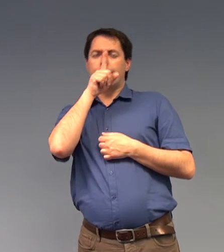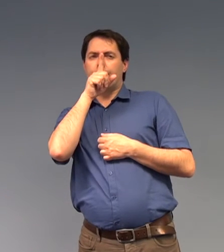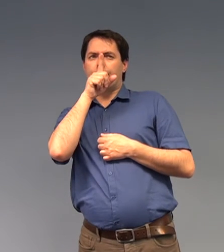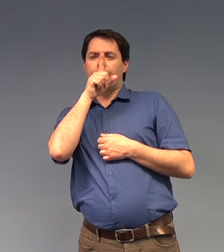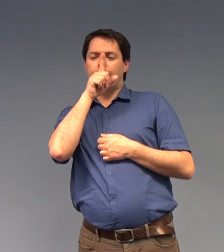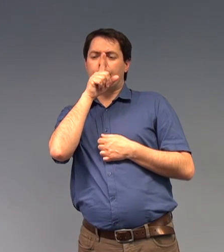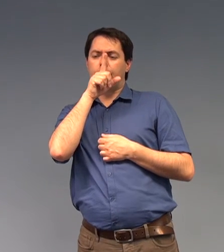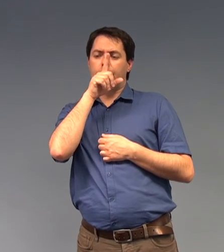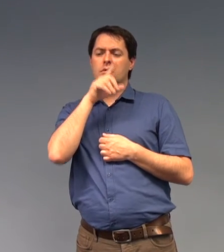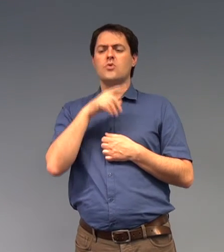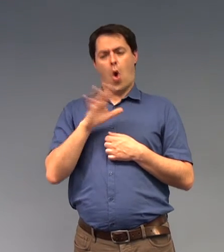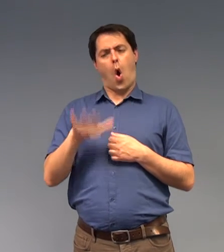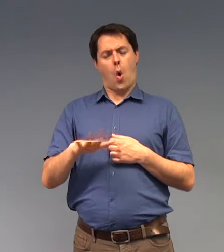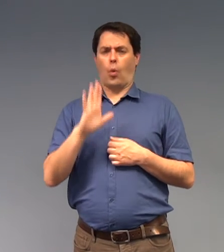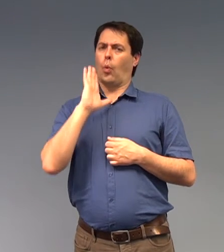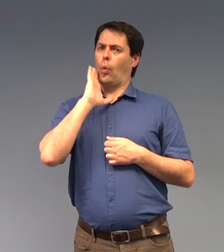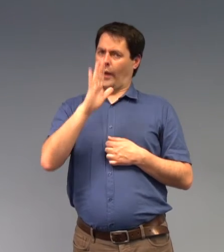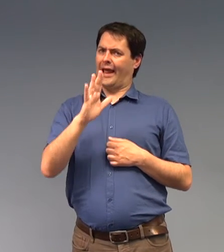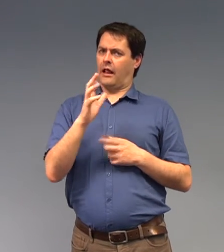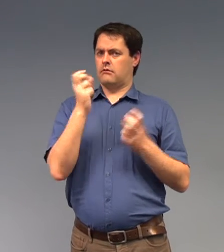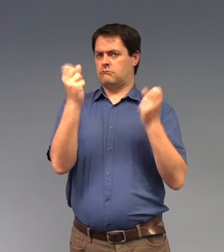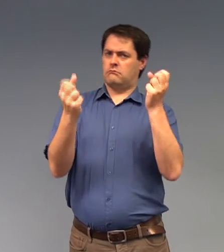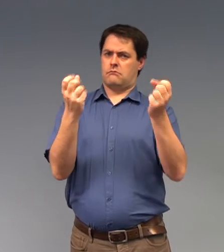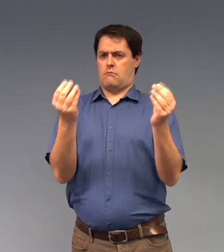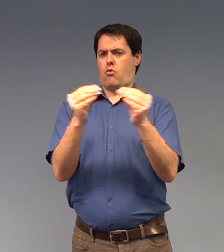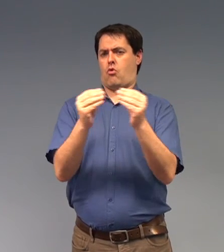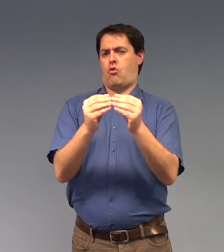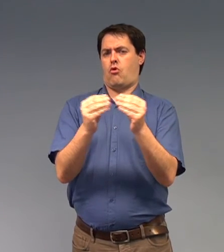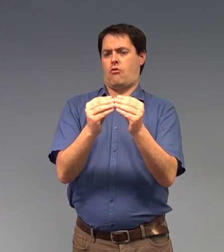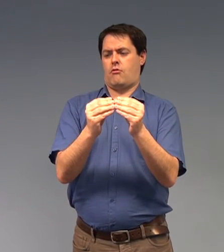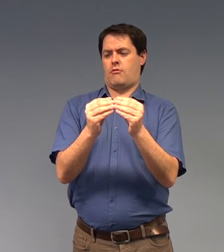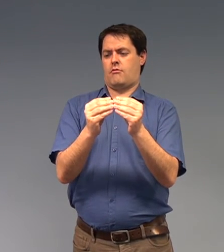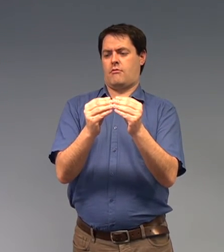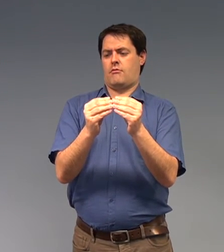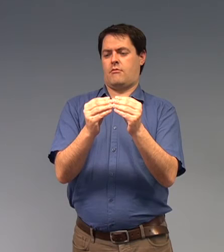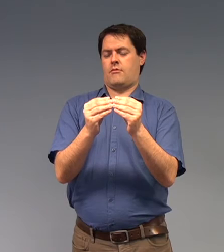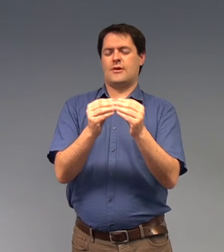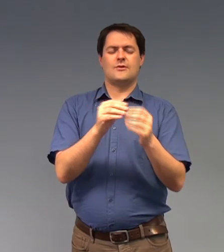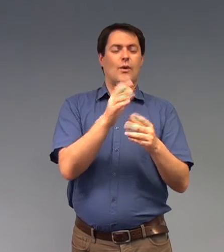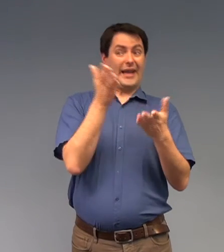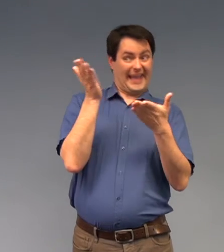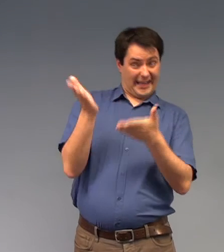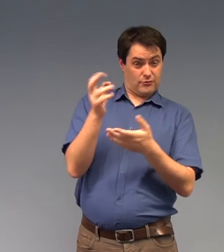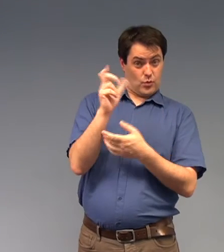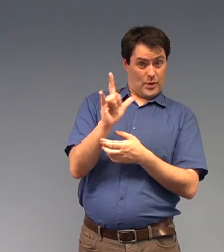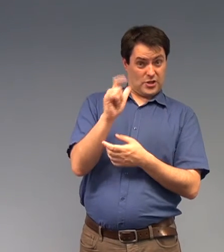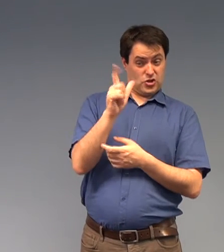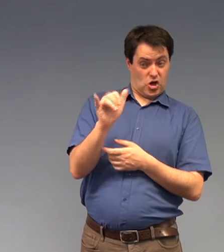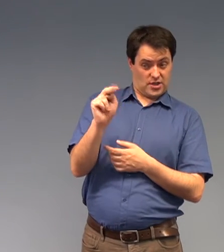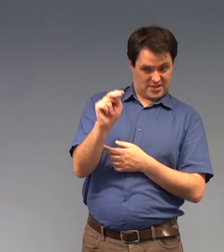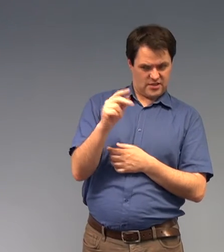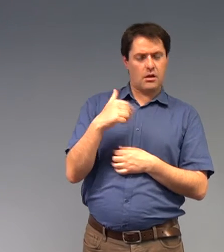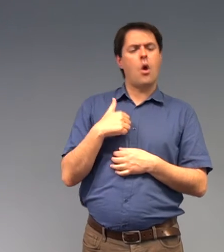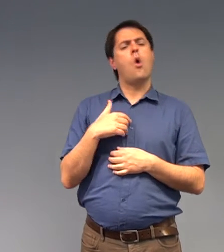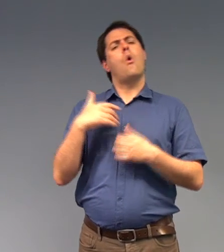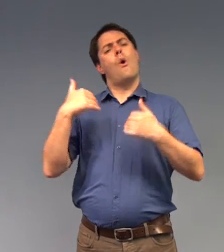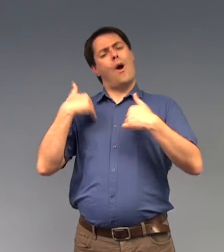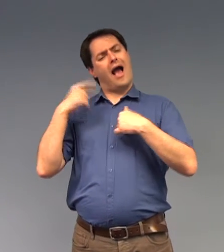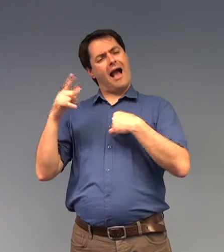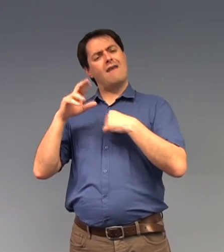We know that if we arrive and have a reporter who's on an outside broadcast, that they will discuss a certain topic more.